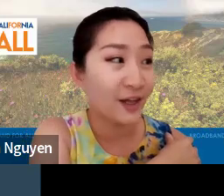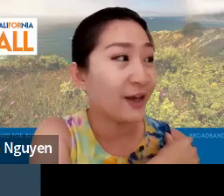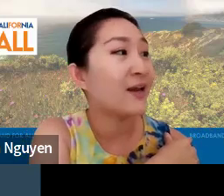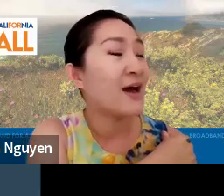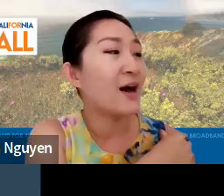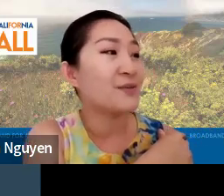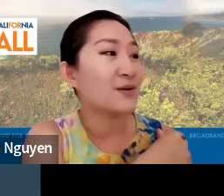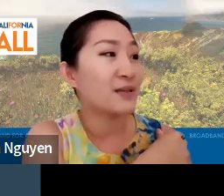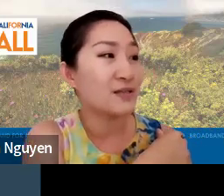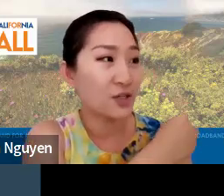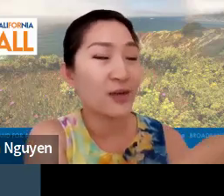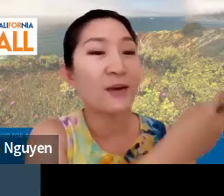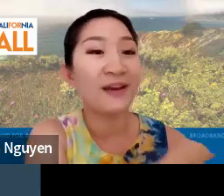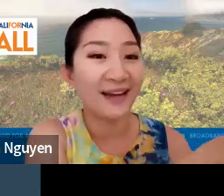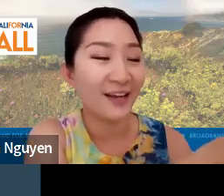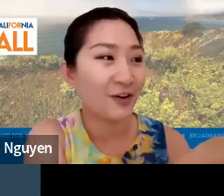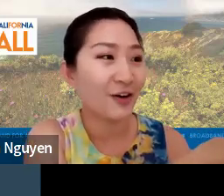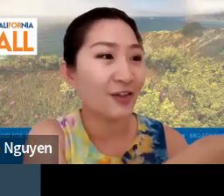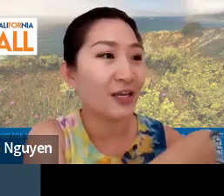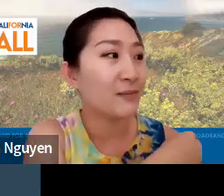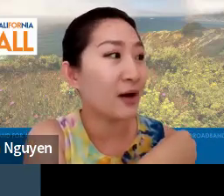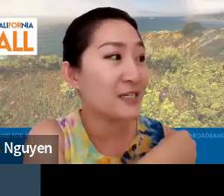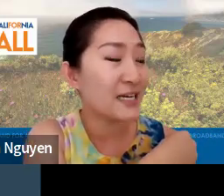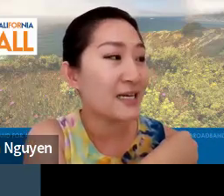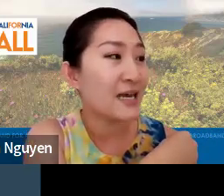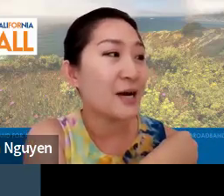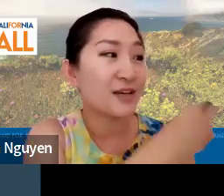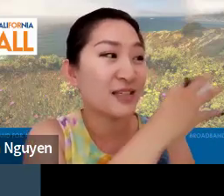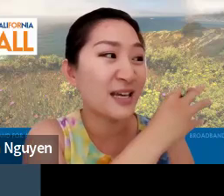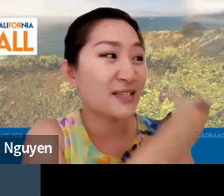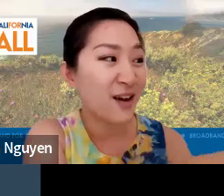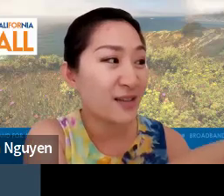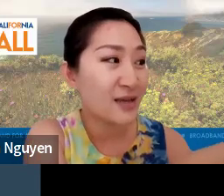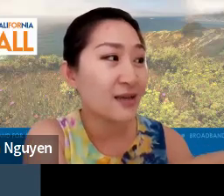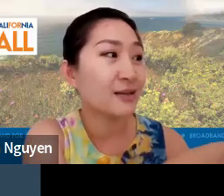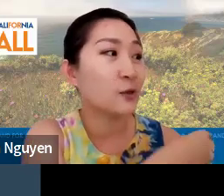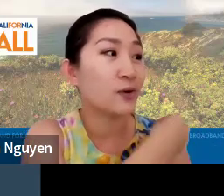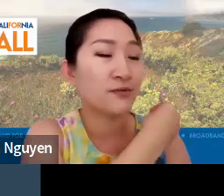a lot, and so it's showing up again here on the email update, concise content, local or